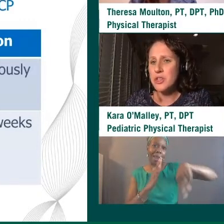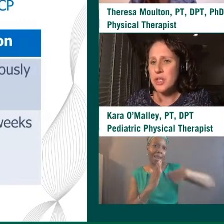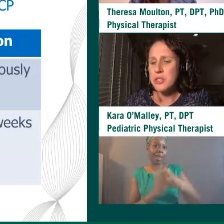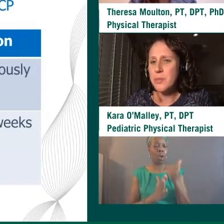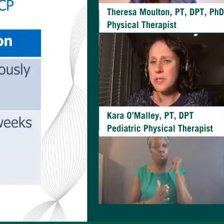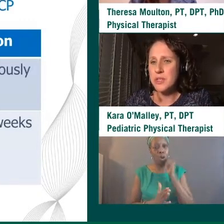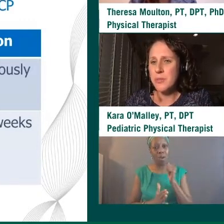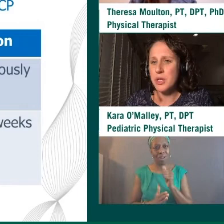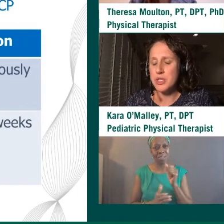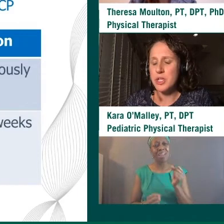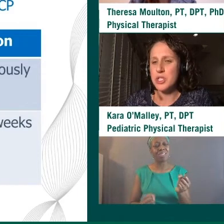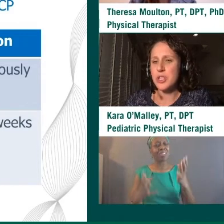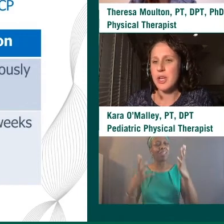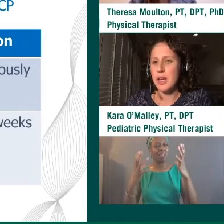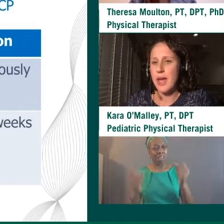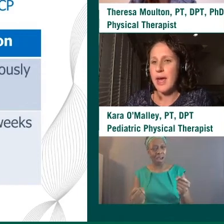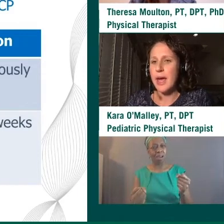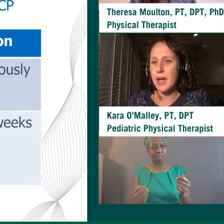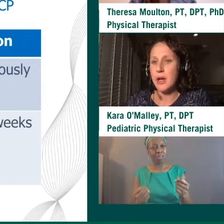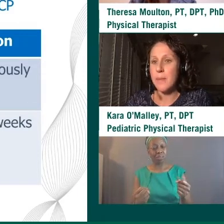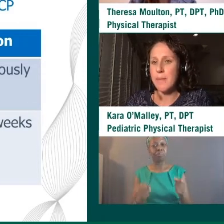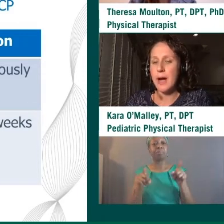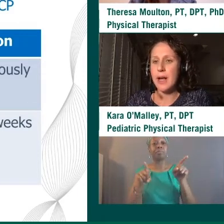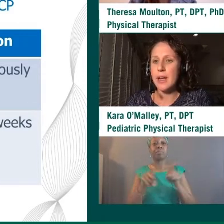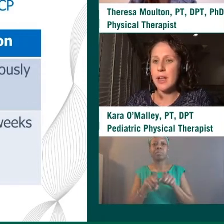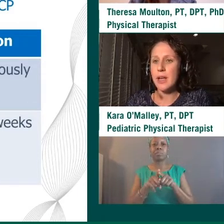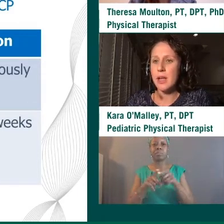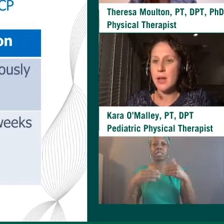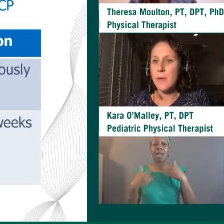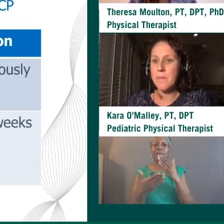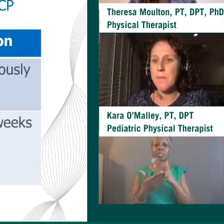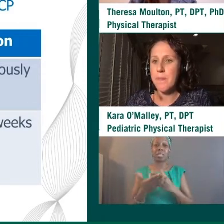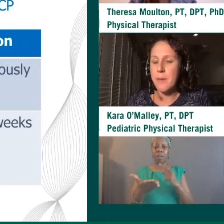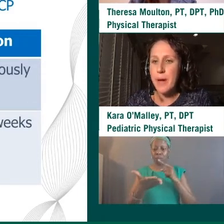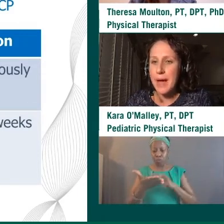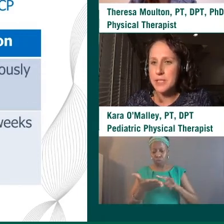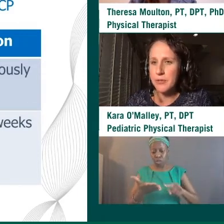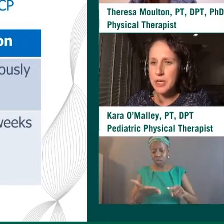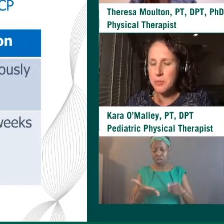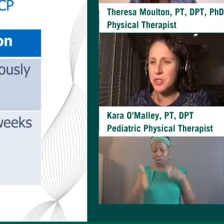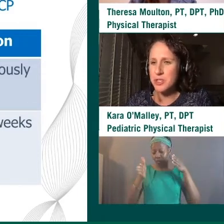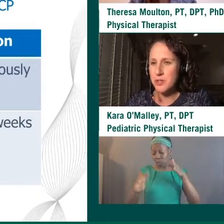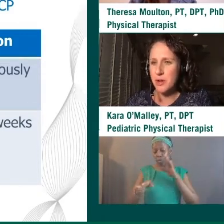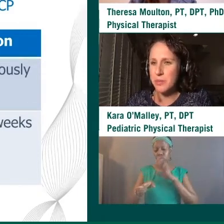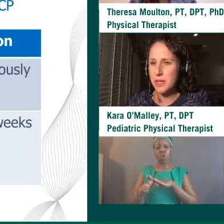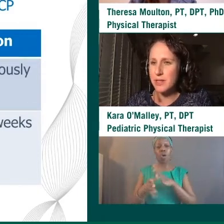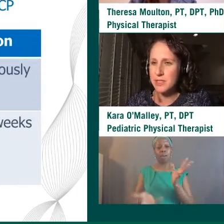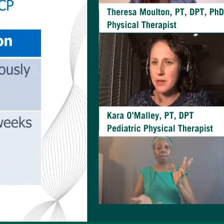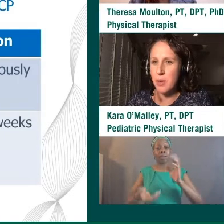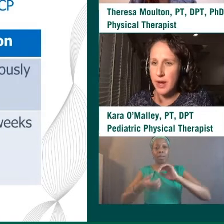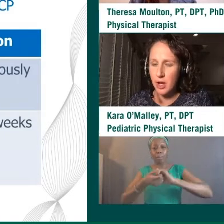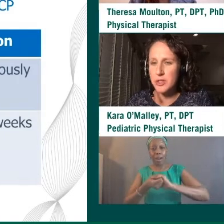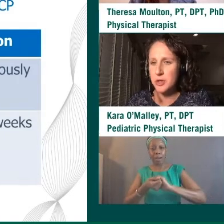There's also been some research looking at combining passive range of motion. So that would be like someone else